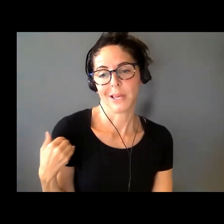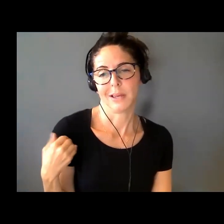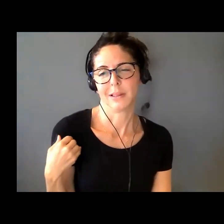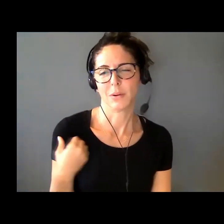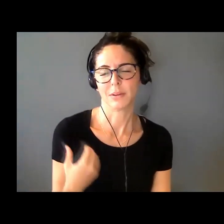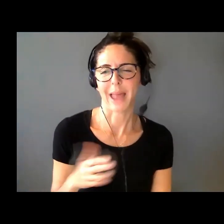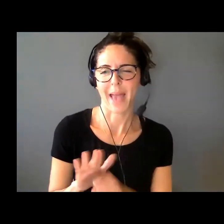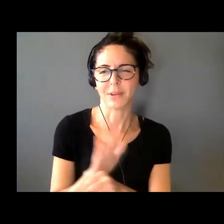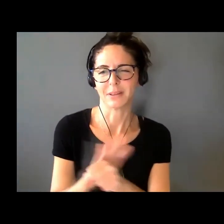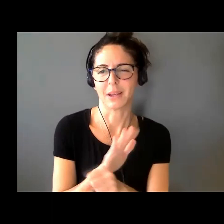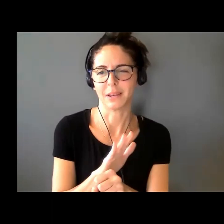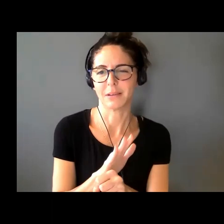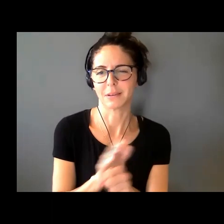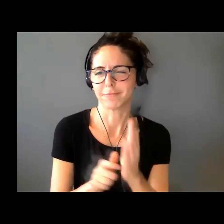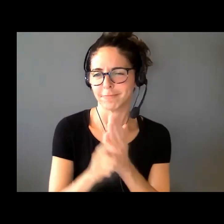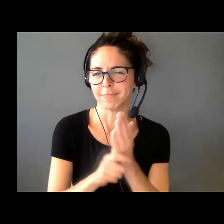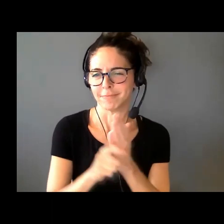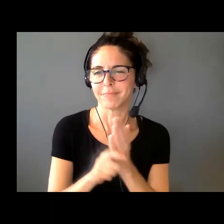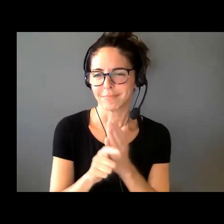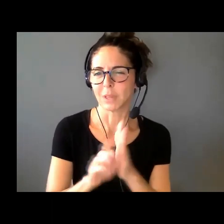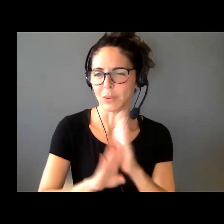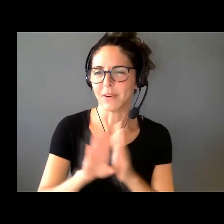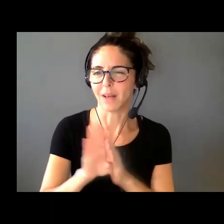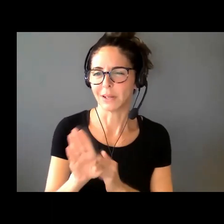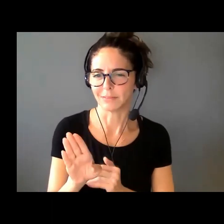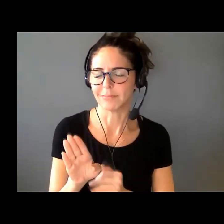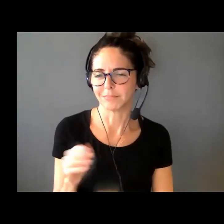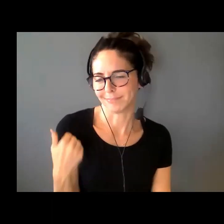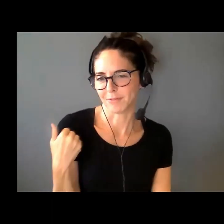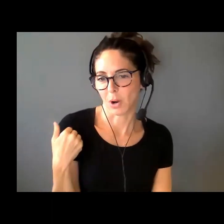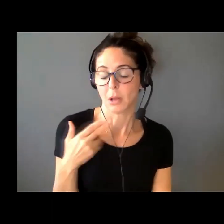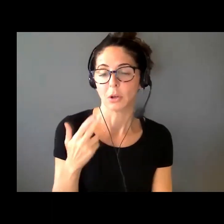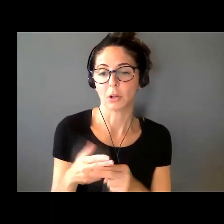beginning of this year, this fact sheet is called "Rehabilitation and through a Gender Lens".